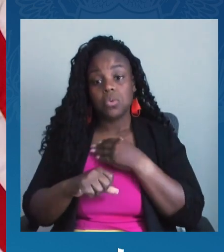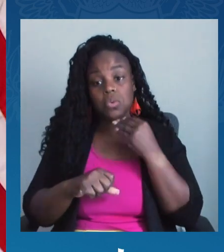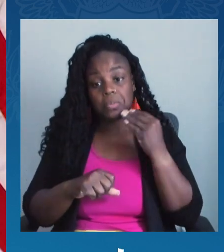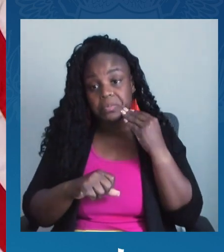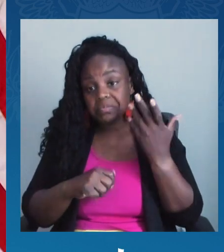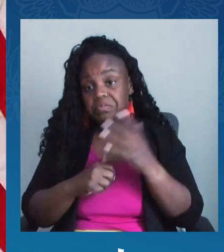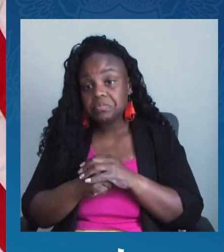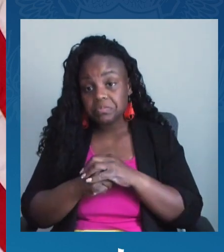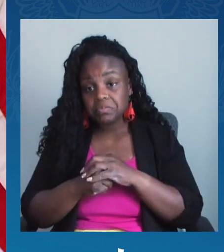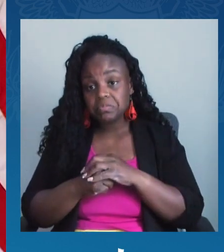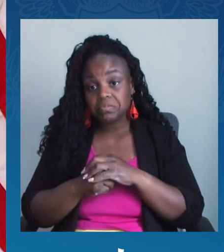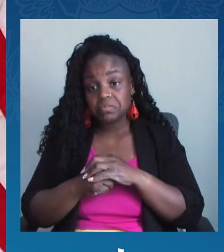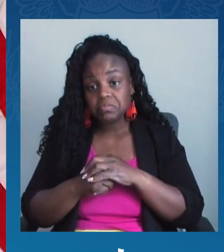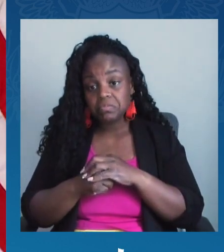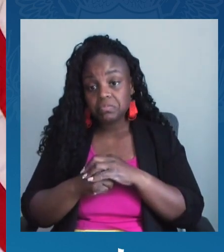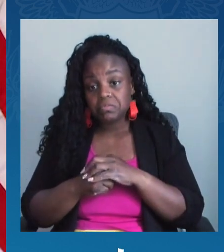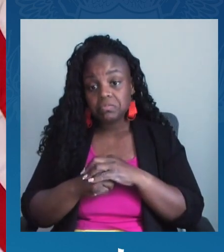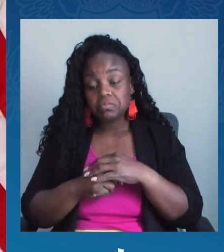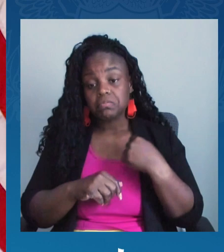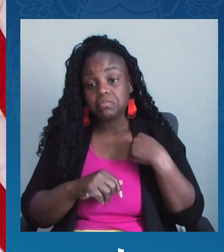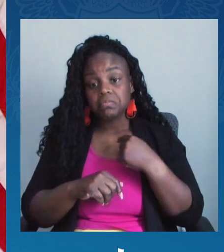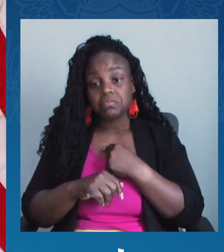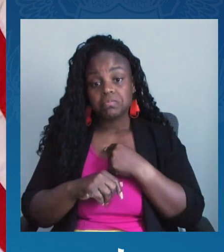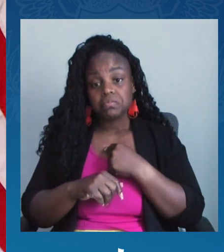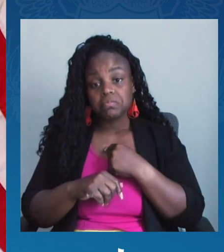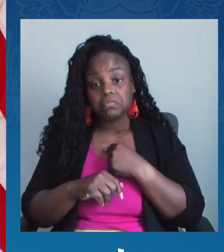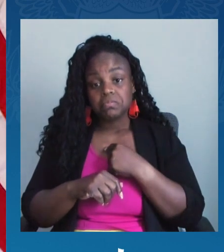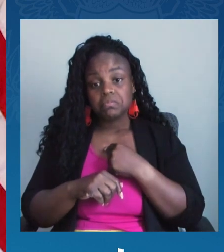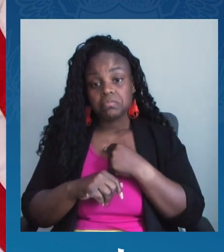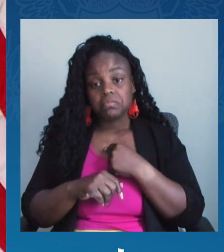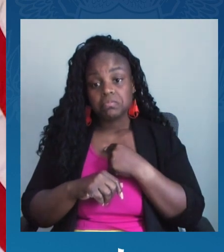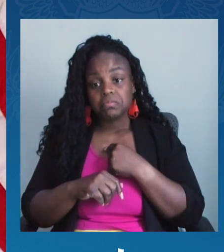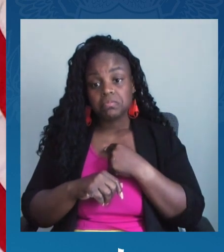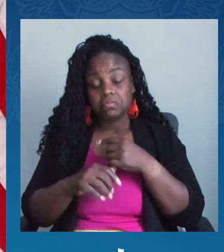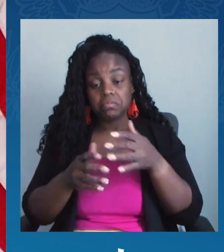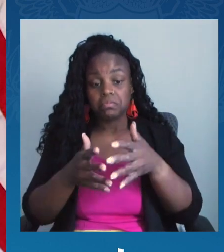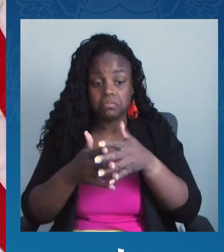We hold ourselves as Americans out to be a model.